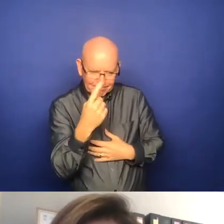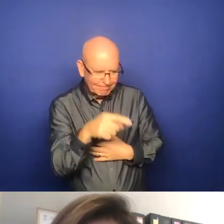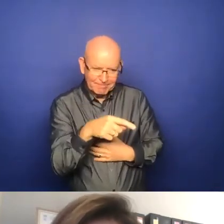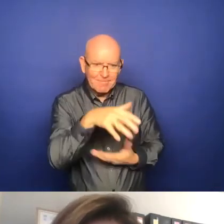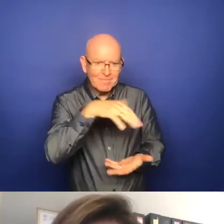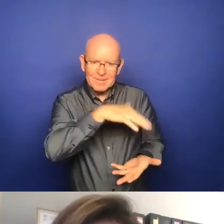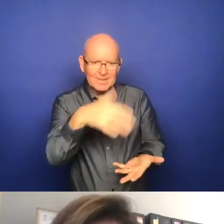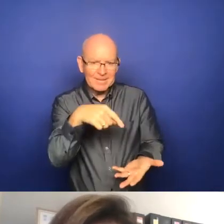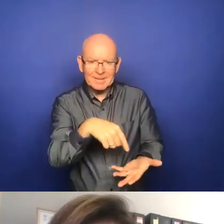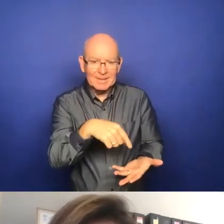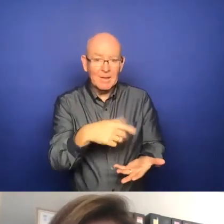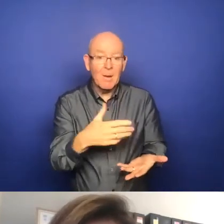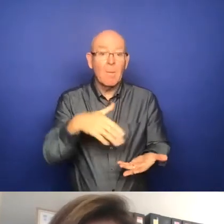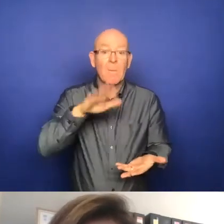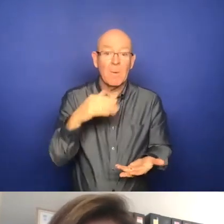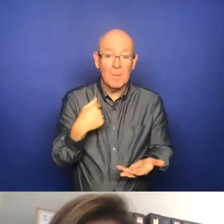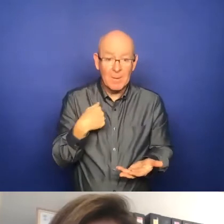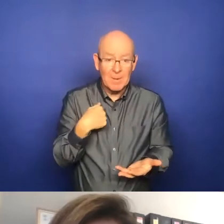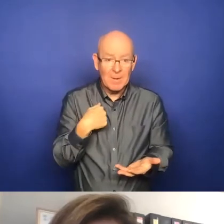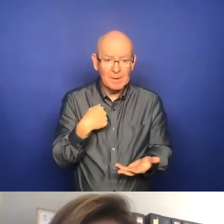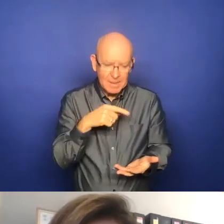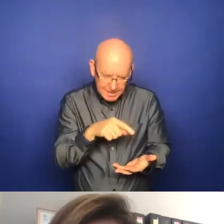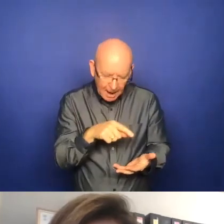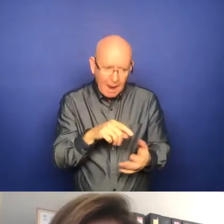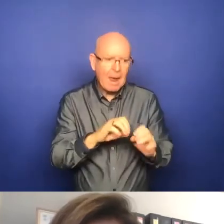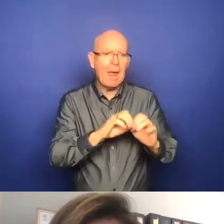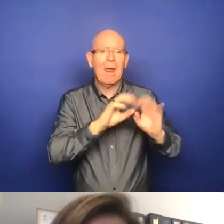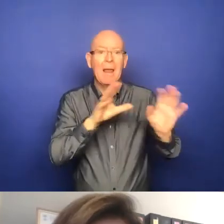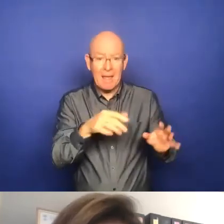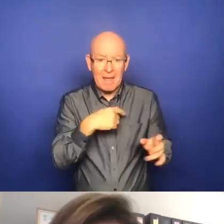able, then it will be better used